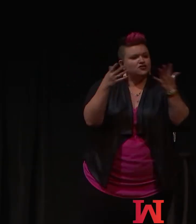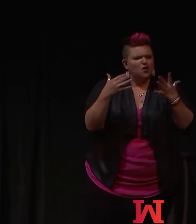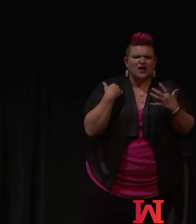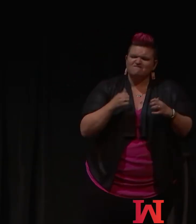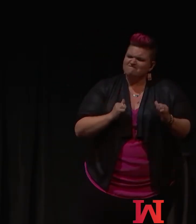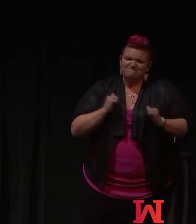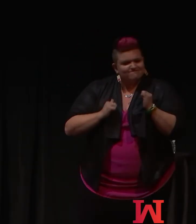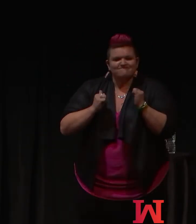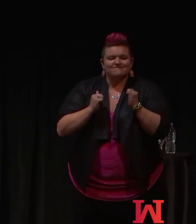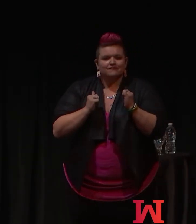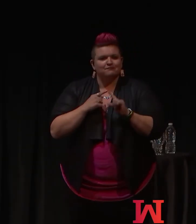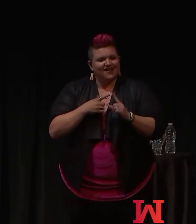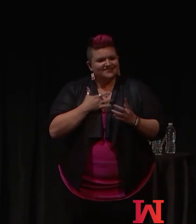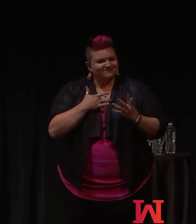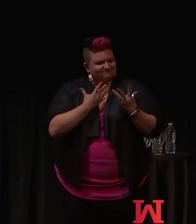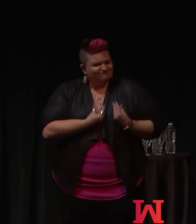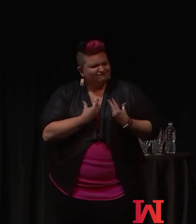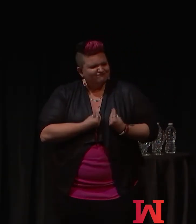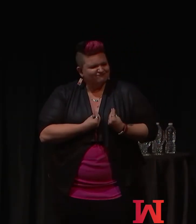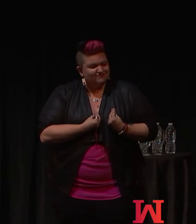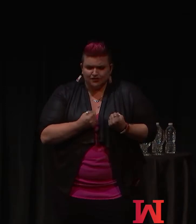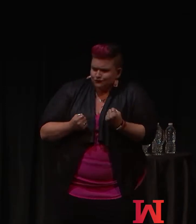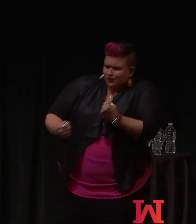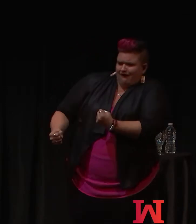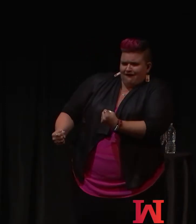and empathetic, leaders are strong and accessible,